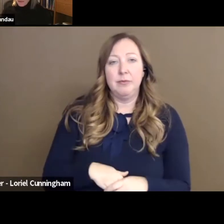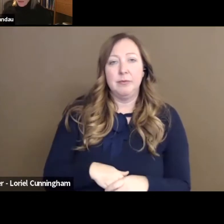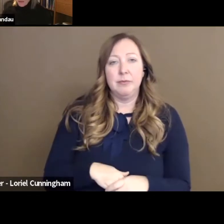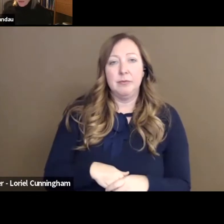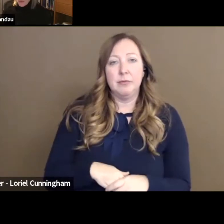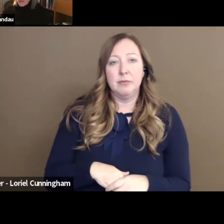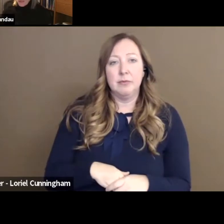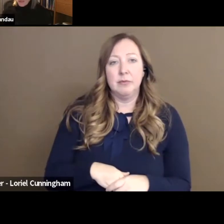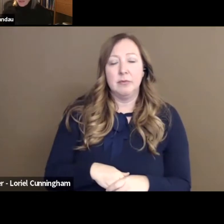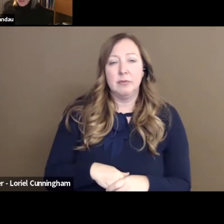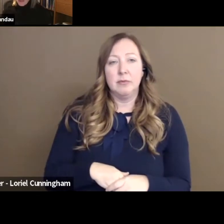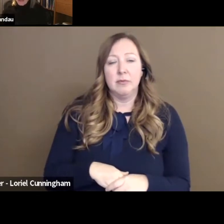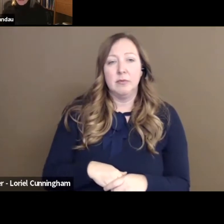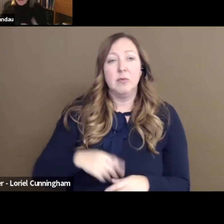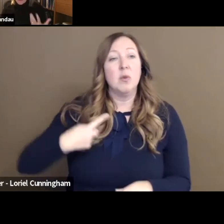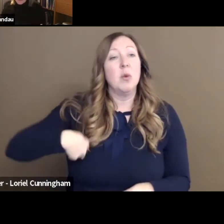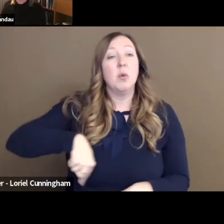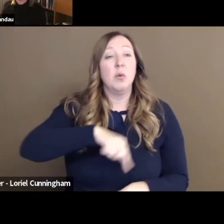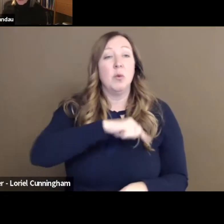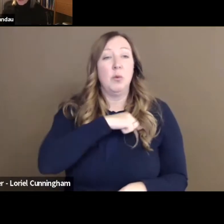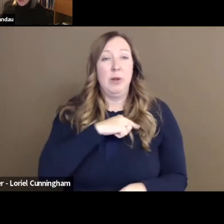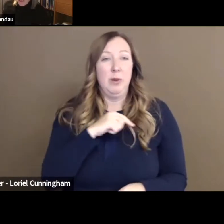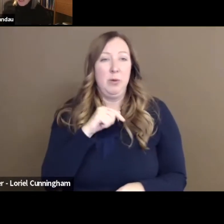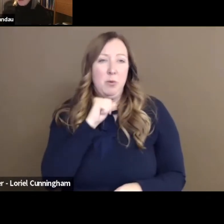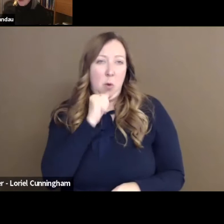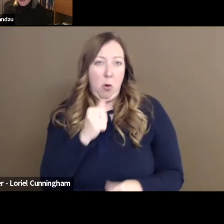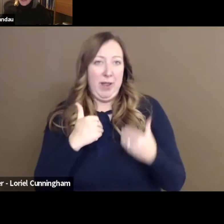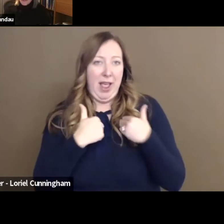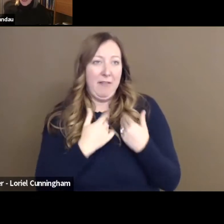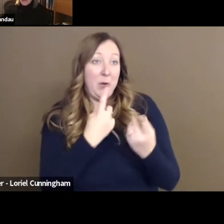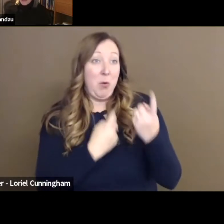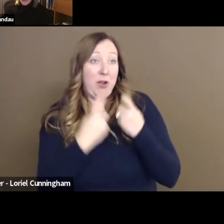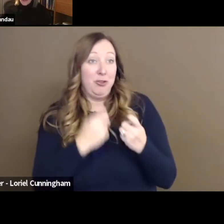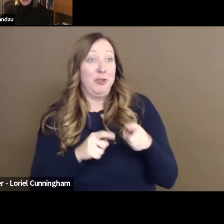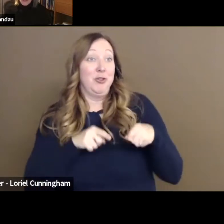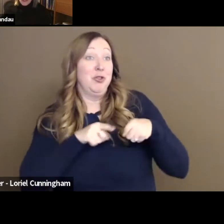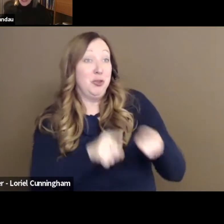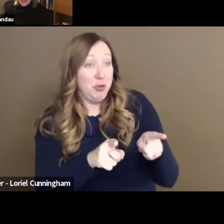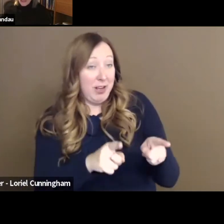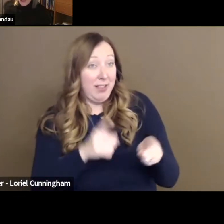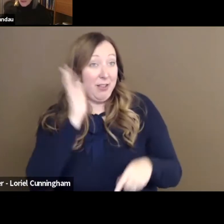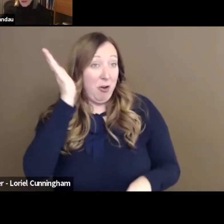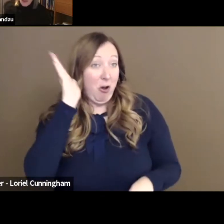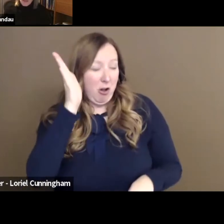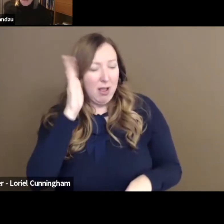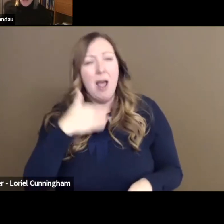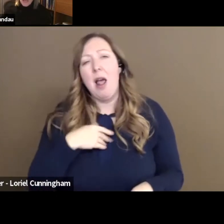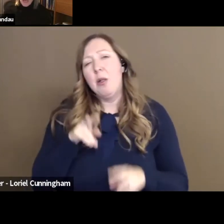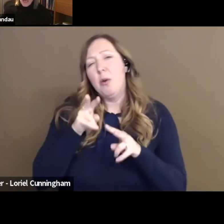although we won't be having questions in interspersed with the talk i look forward to your comments and questions